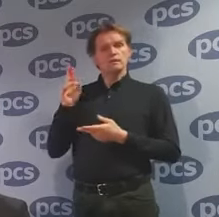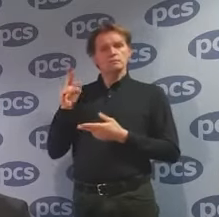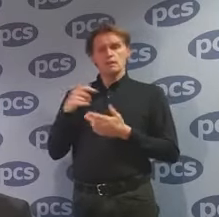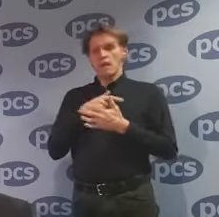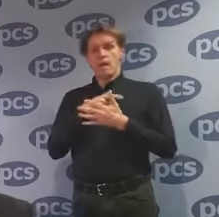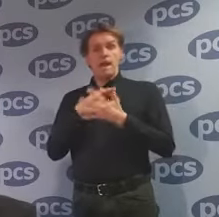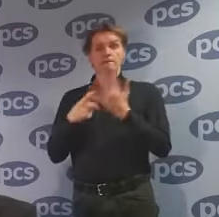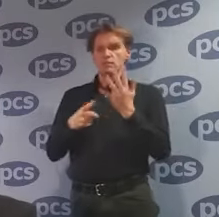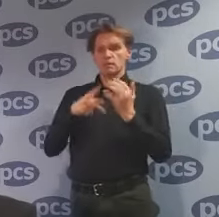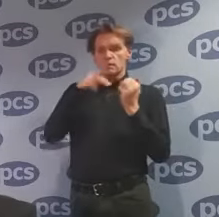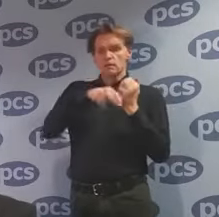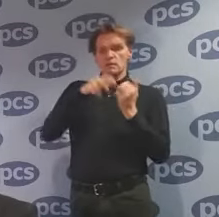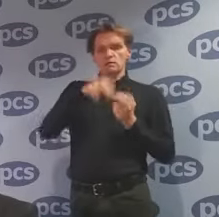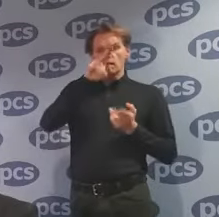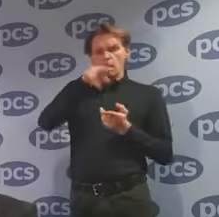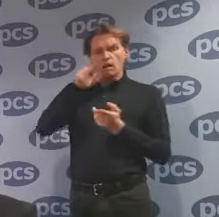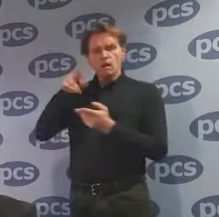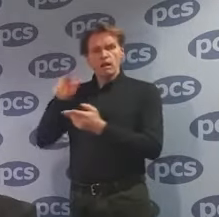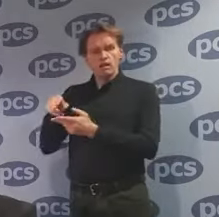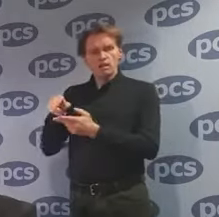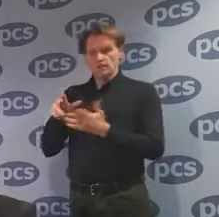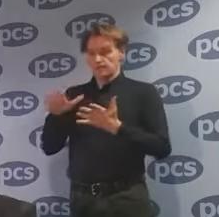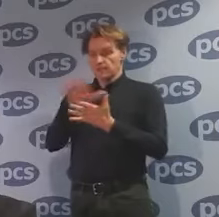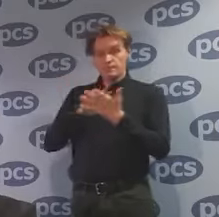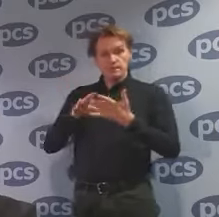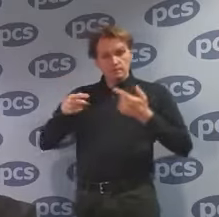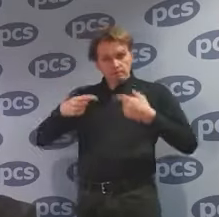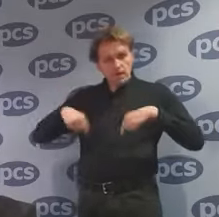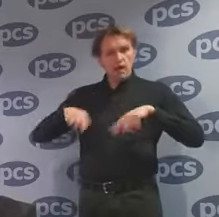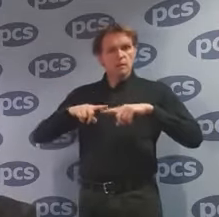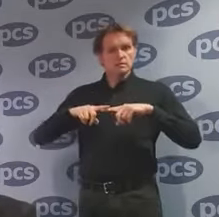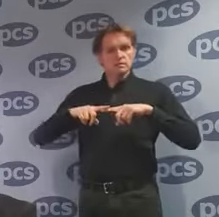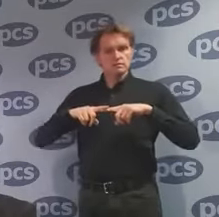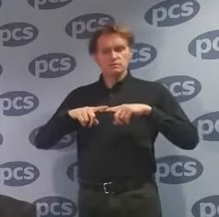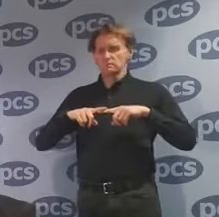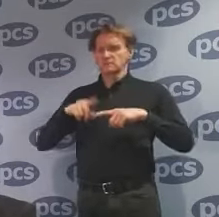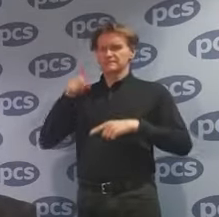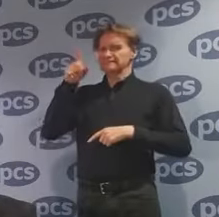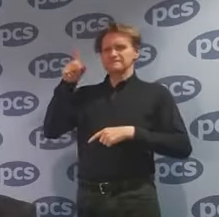and that brings very sharply into focus the Chancellor has totally failed to put